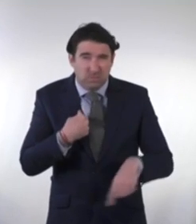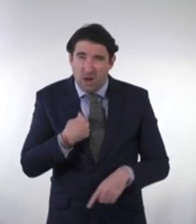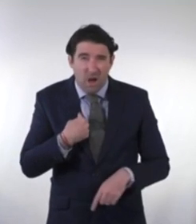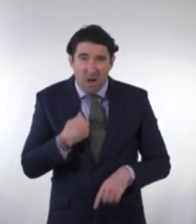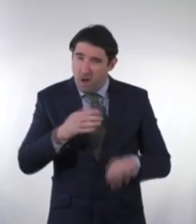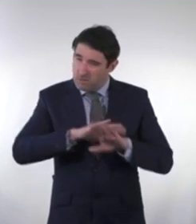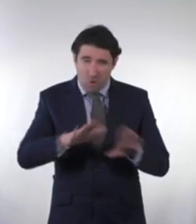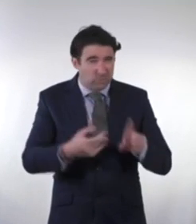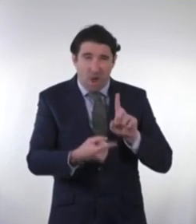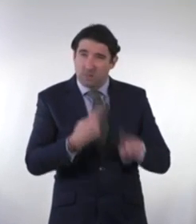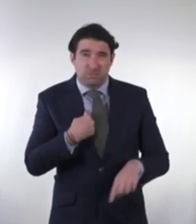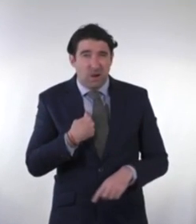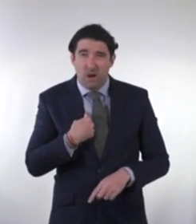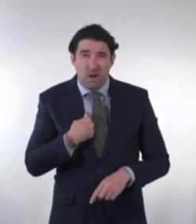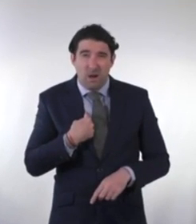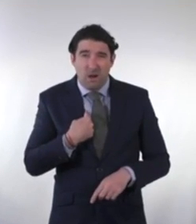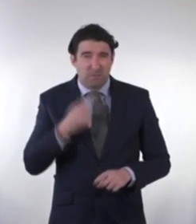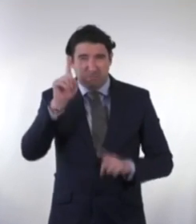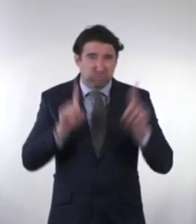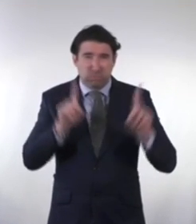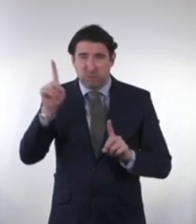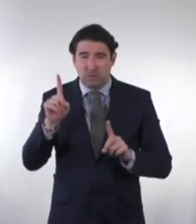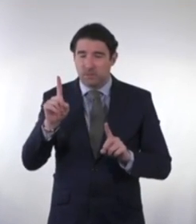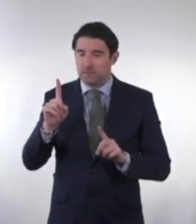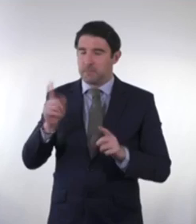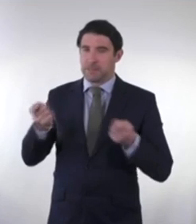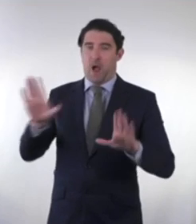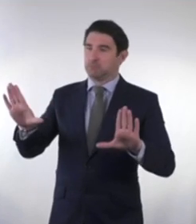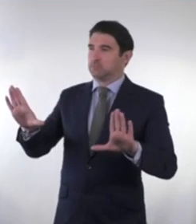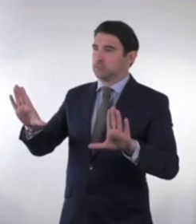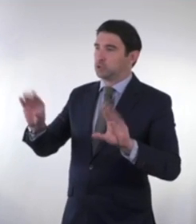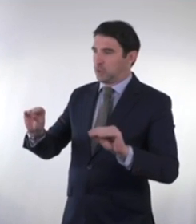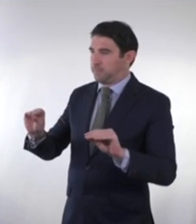yet the highways authority has just announced that it has no plans even to consider it for